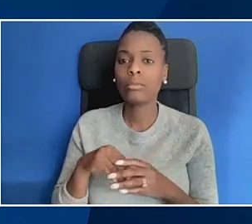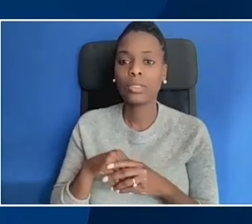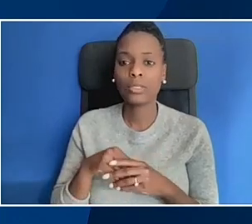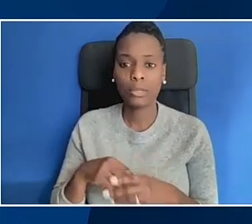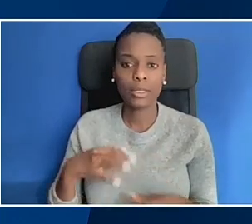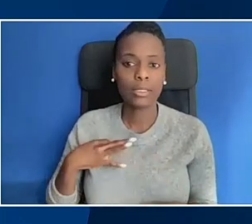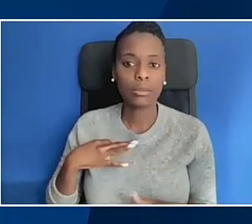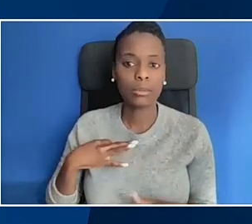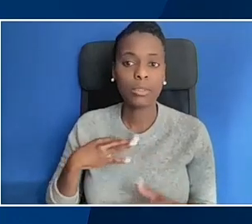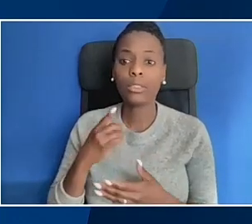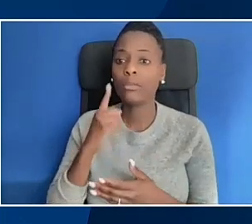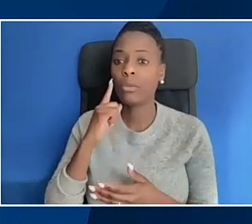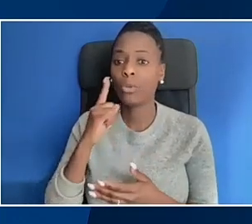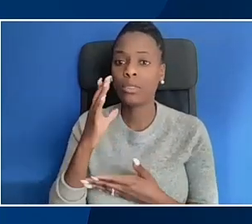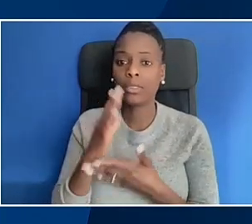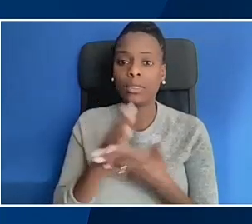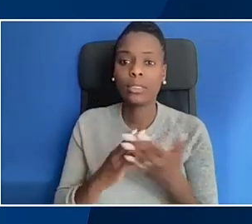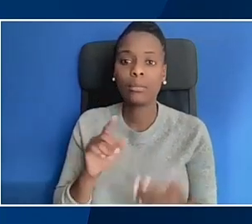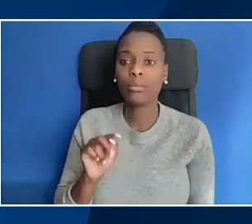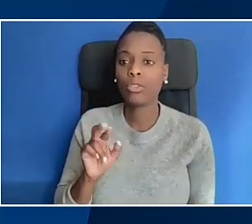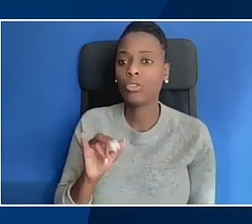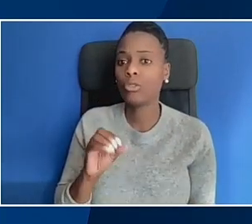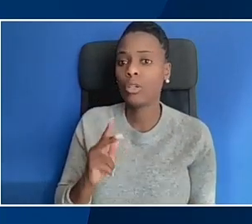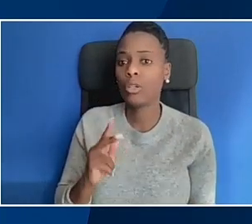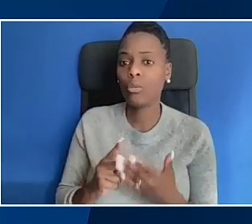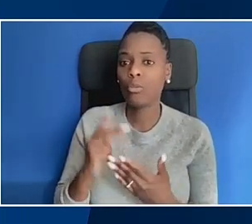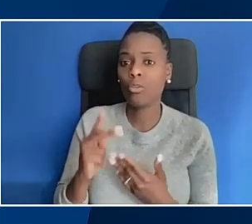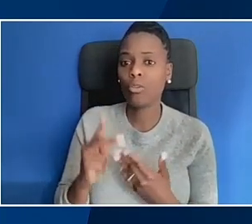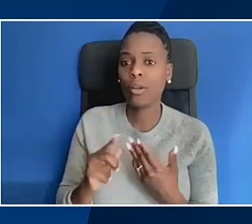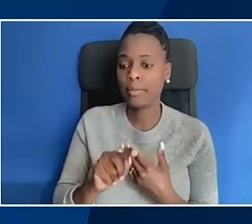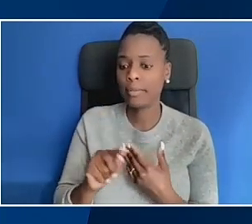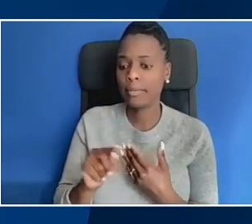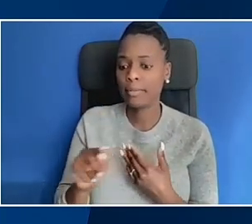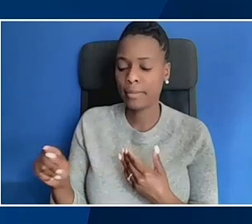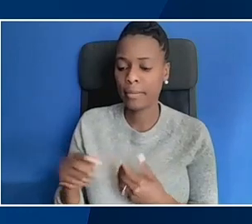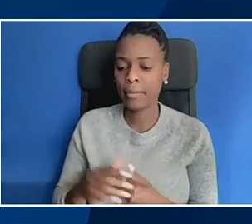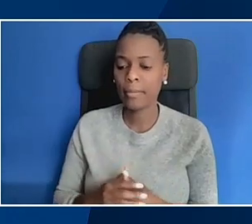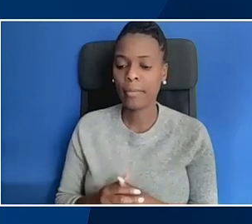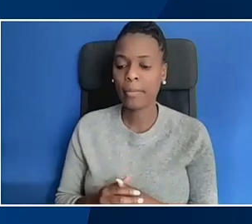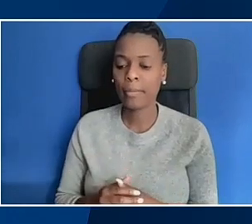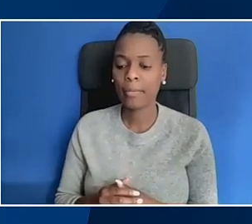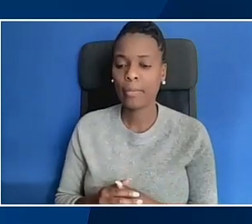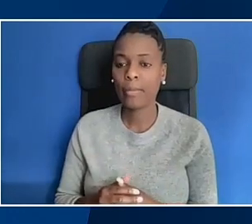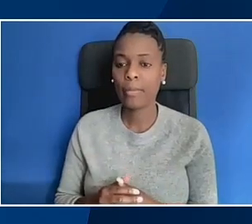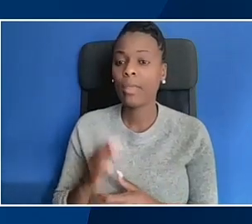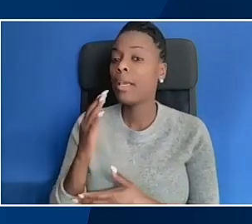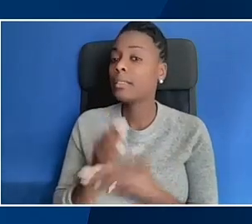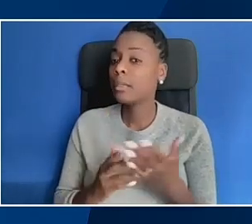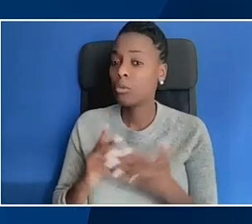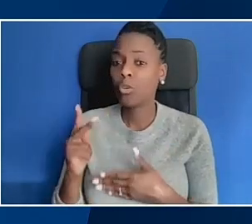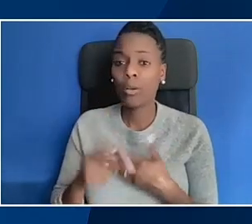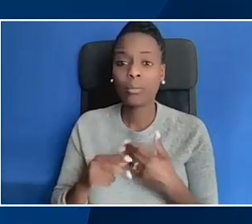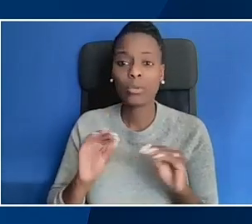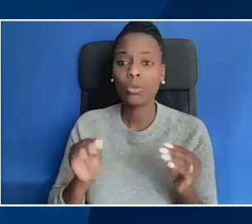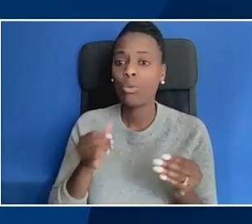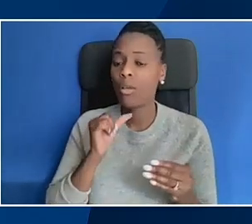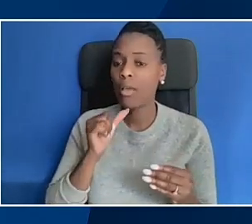Some areas we, you know, we lack statutory authority. But I did mention in our first